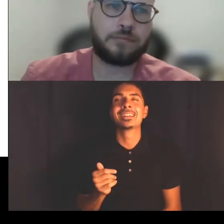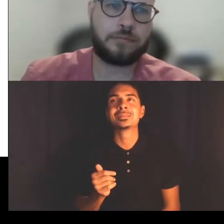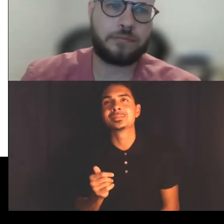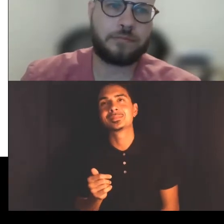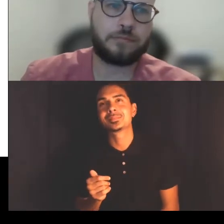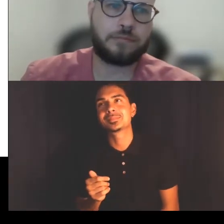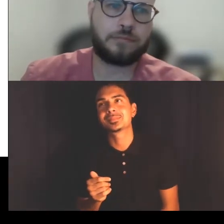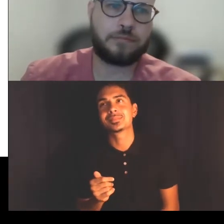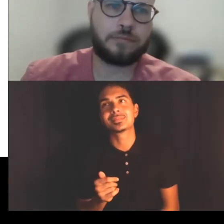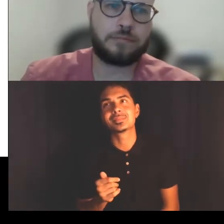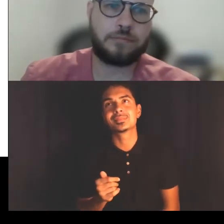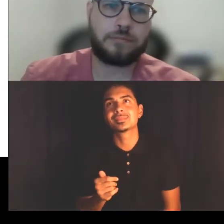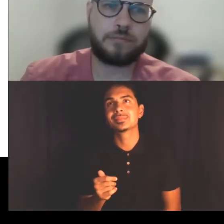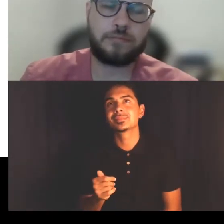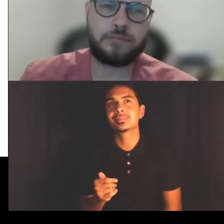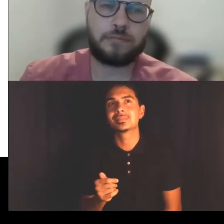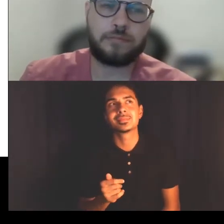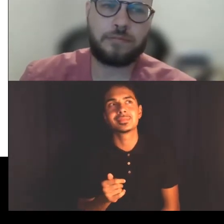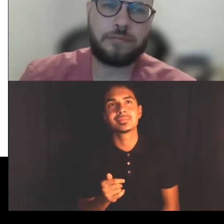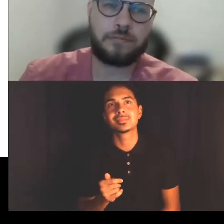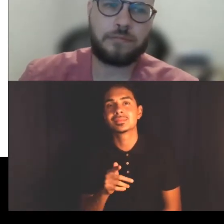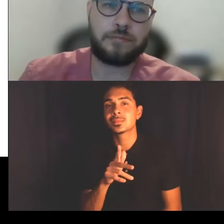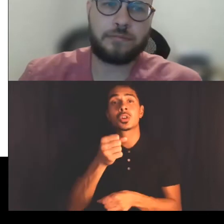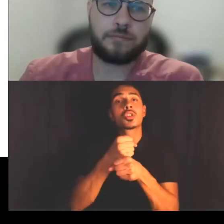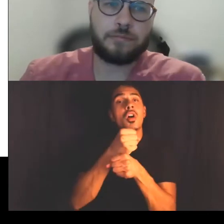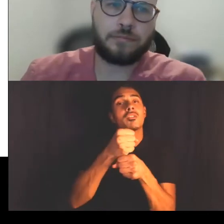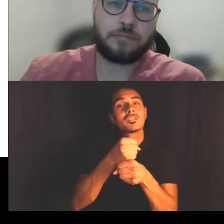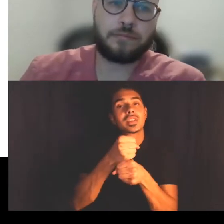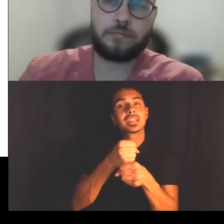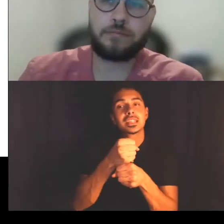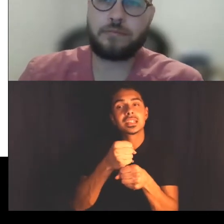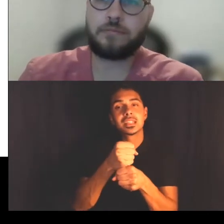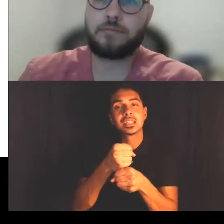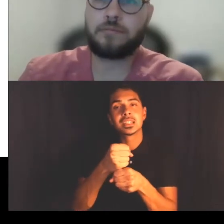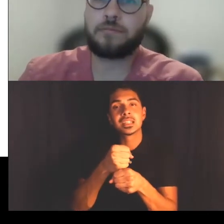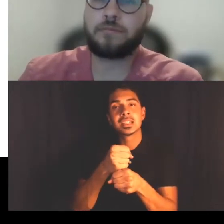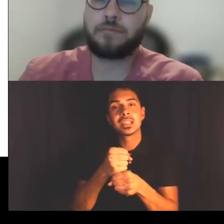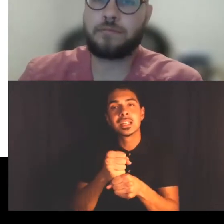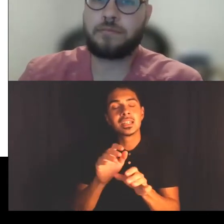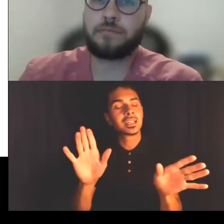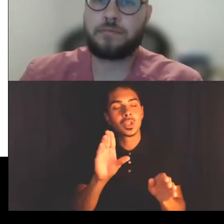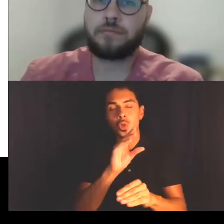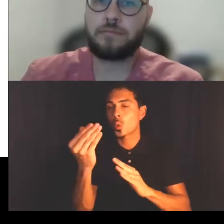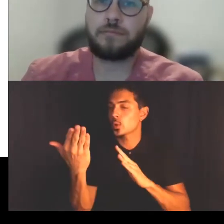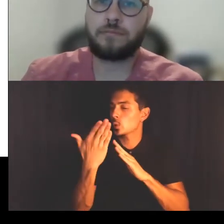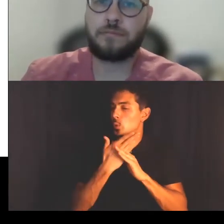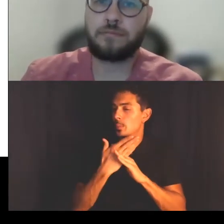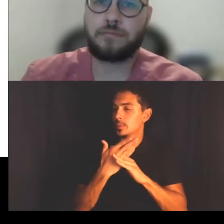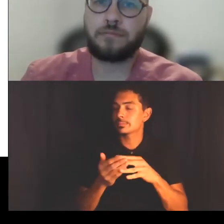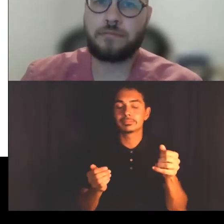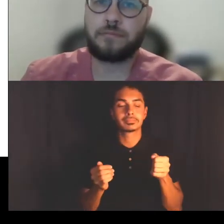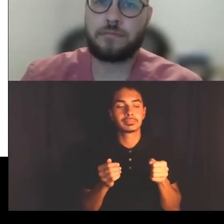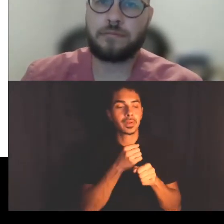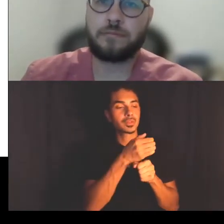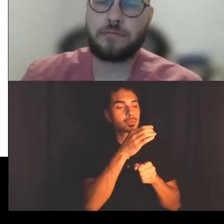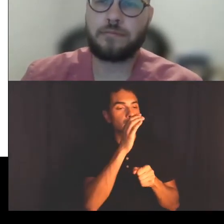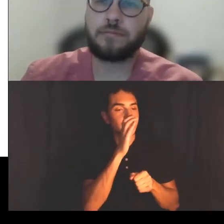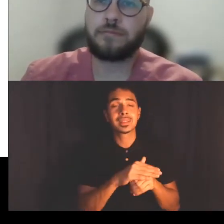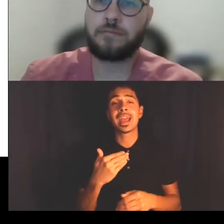You know, having that 15 minutes with your coffee uninterrupted, having an orgasm, taking a bath.